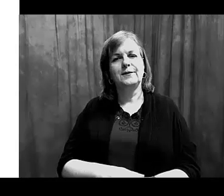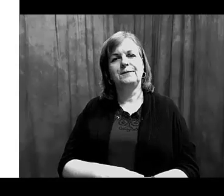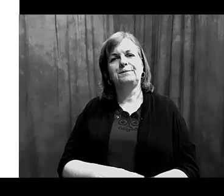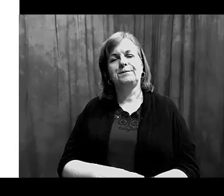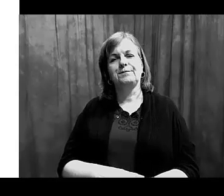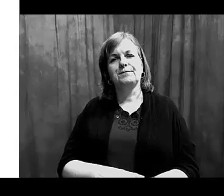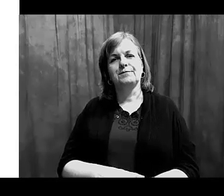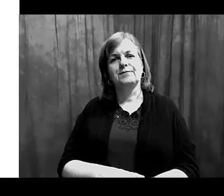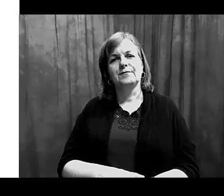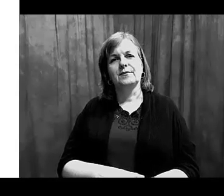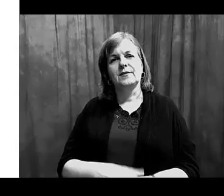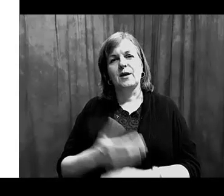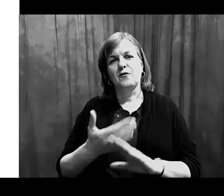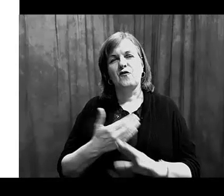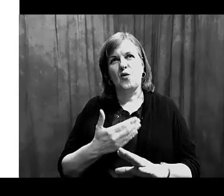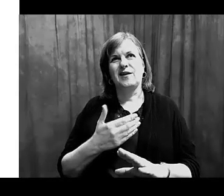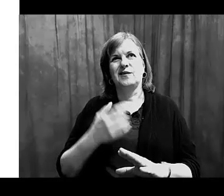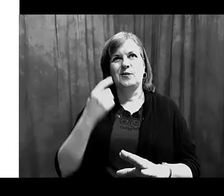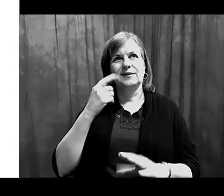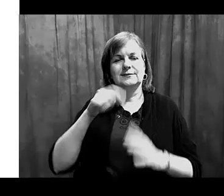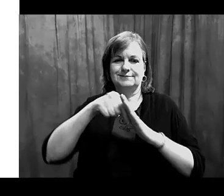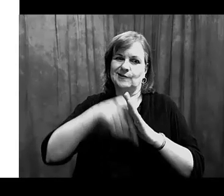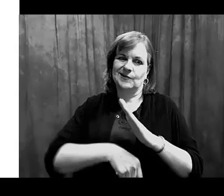well before we get too far into thinking about